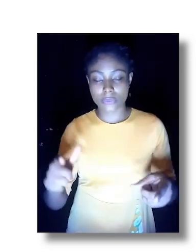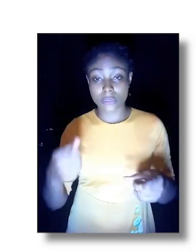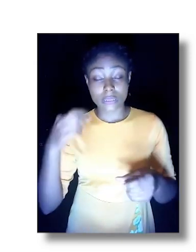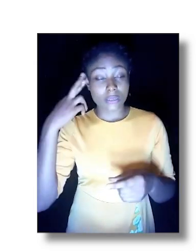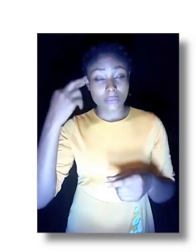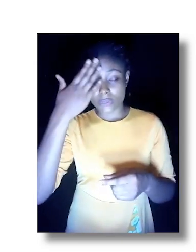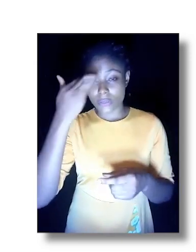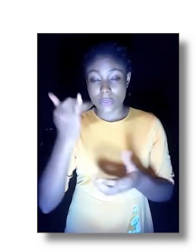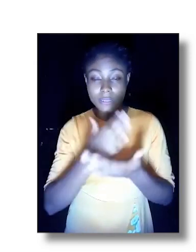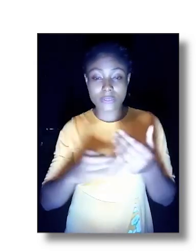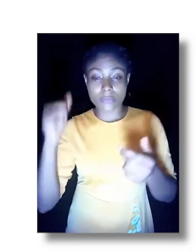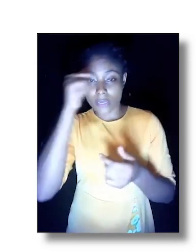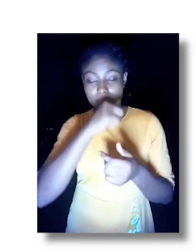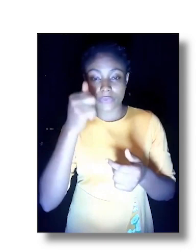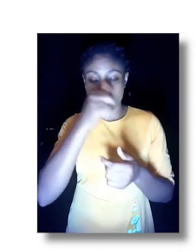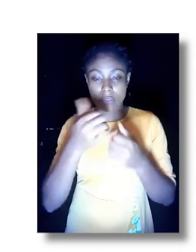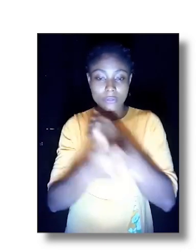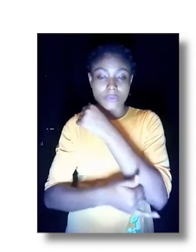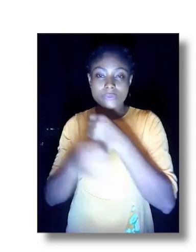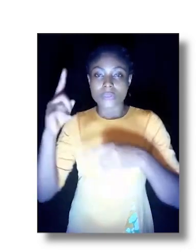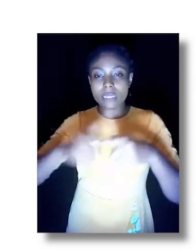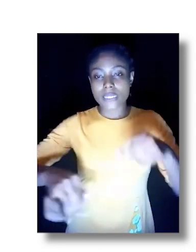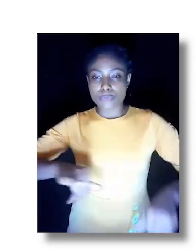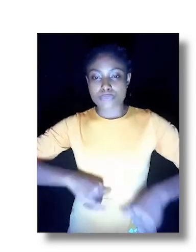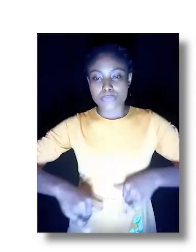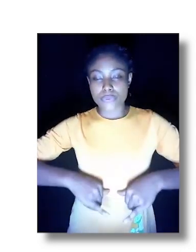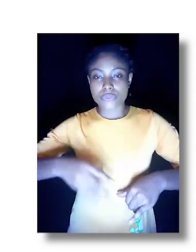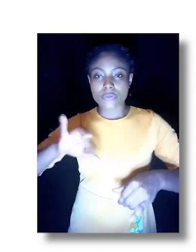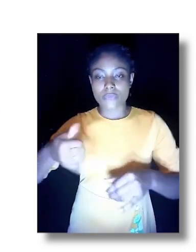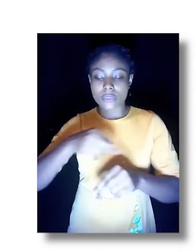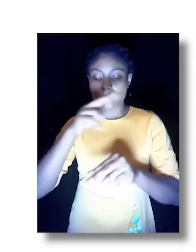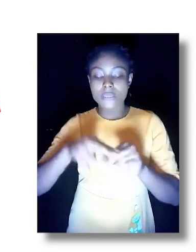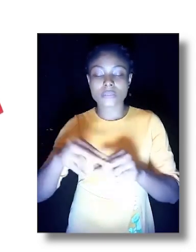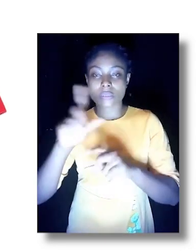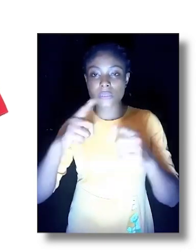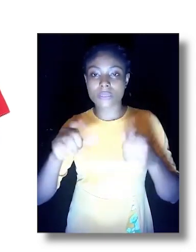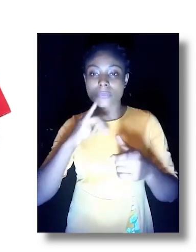The reason some African countries can hardly boast of their own national signed languages